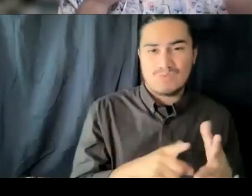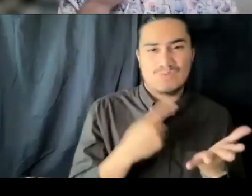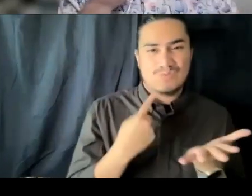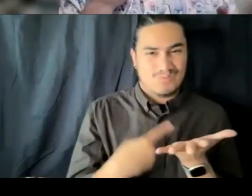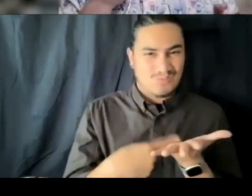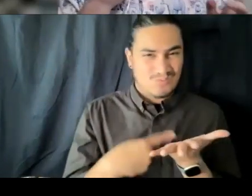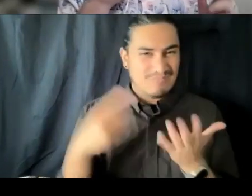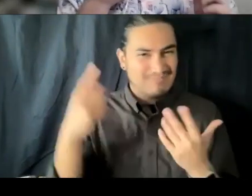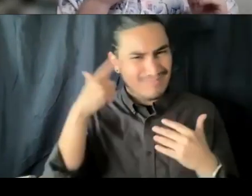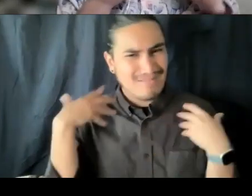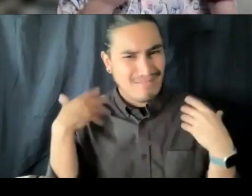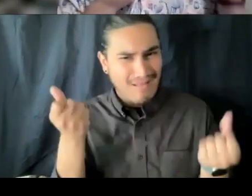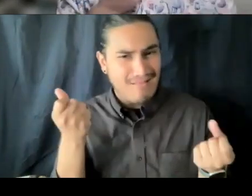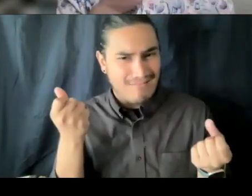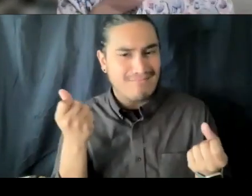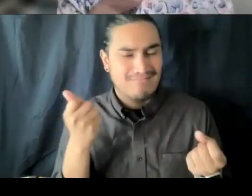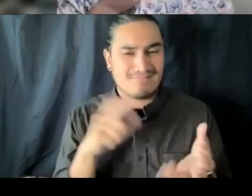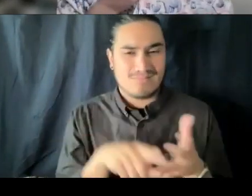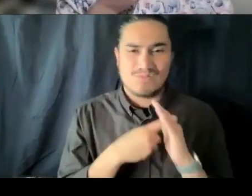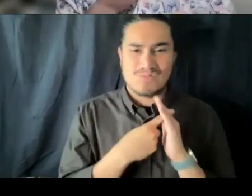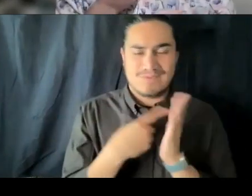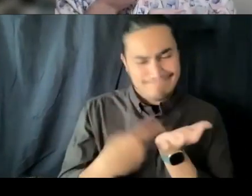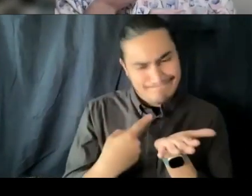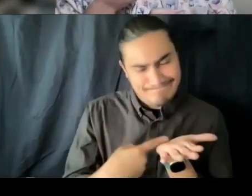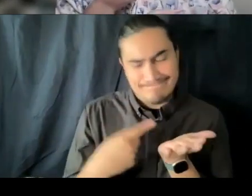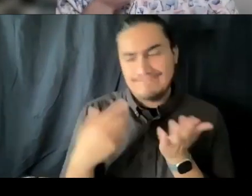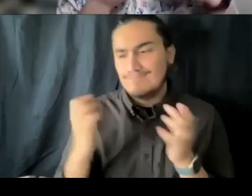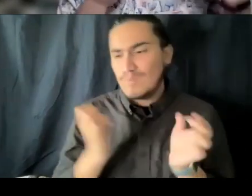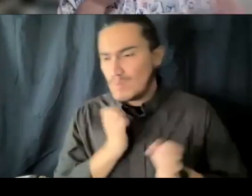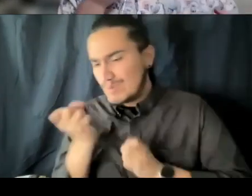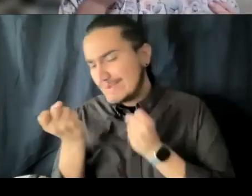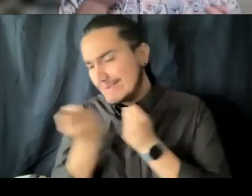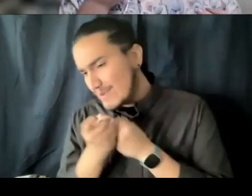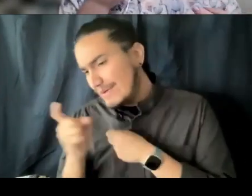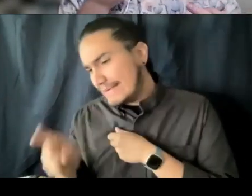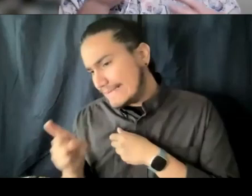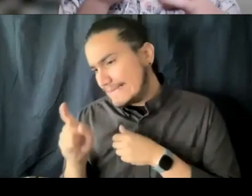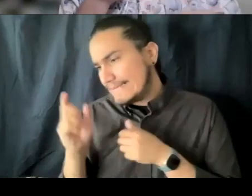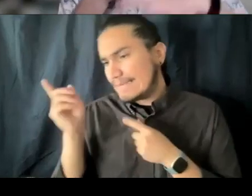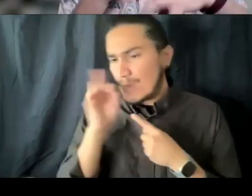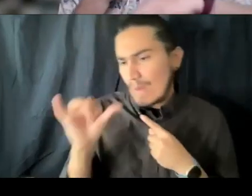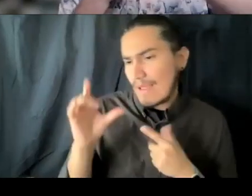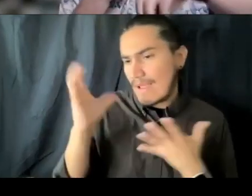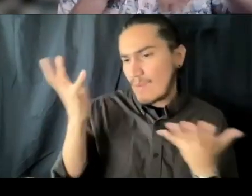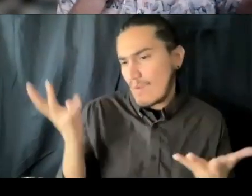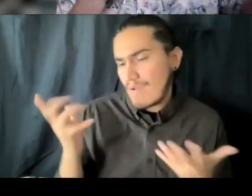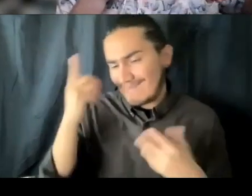Talking about emotional support. Ask people if you're in, you know,